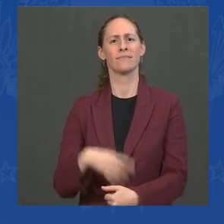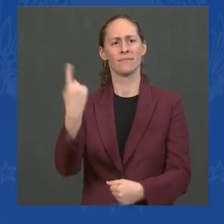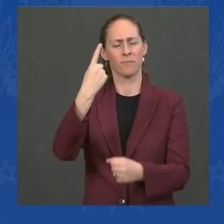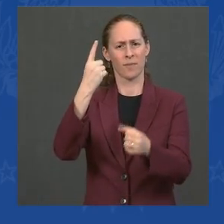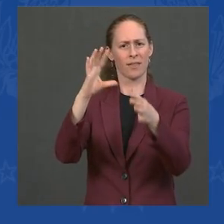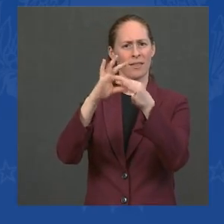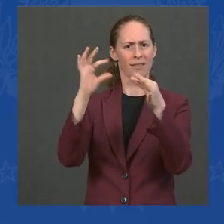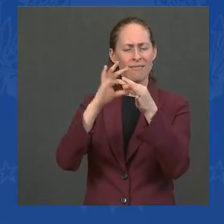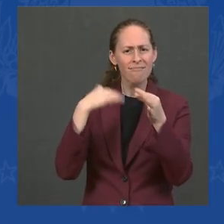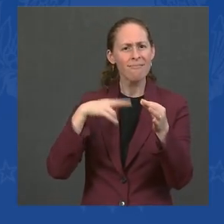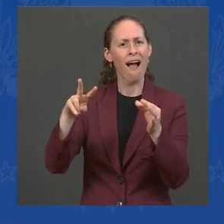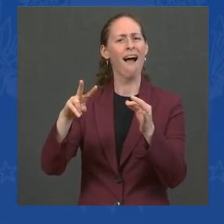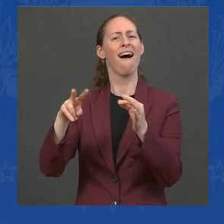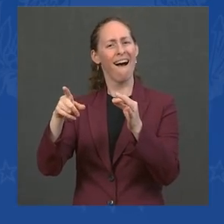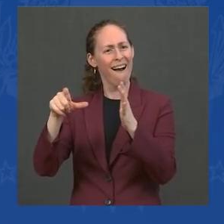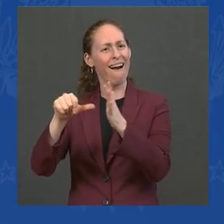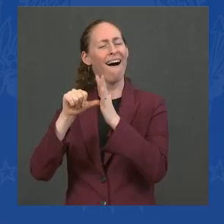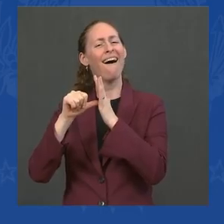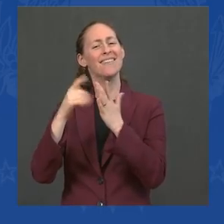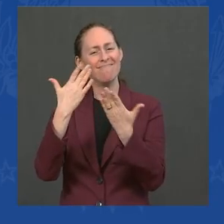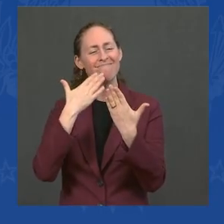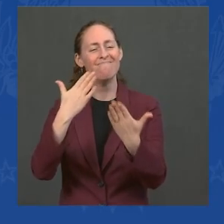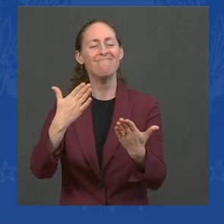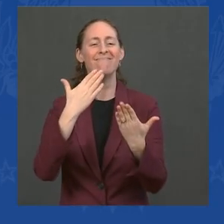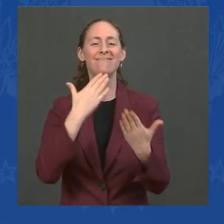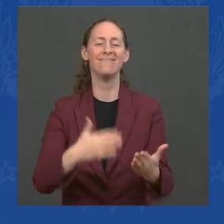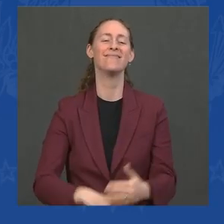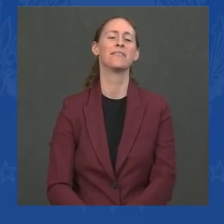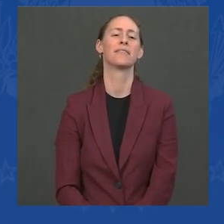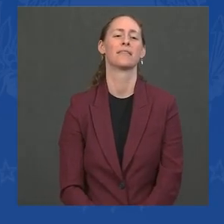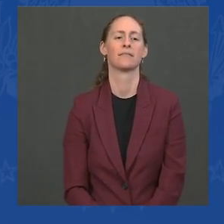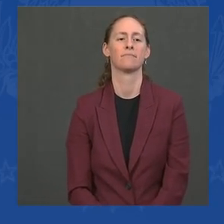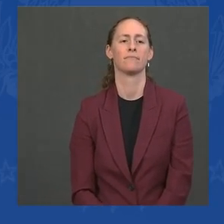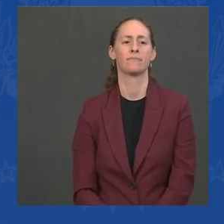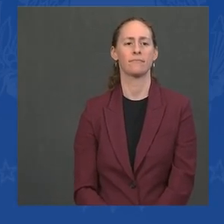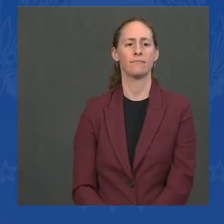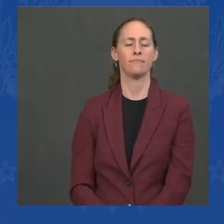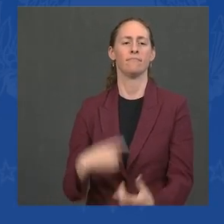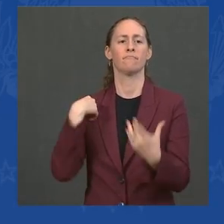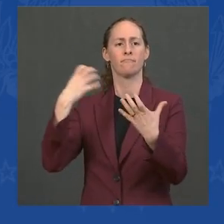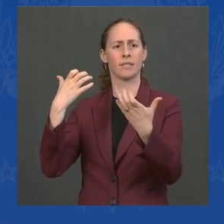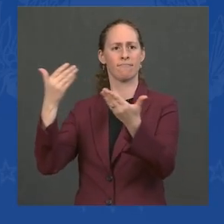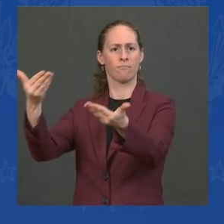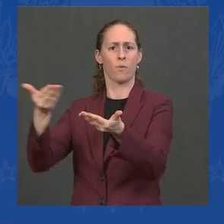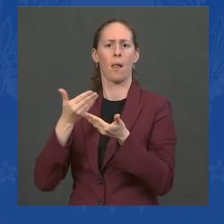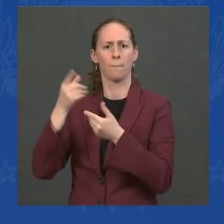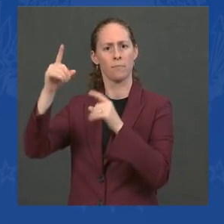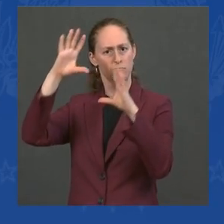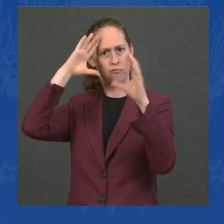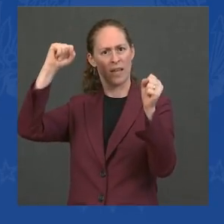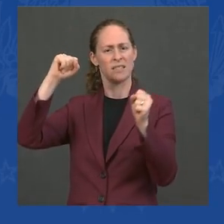I want to welcome him to the eighth district of Illinois. I want to observe those three rules of public speaking,